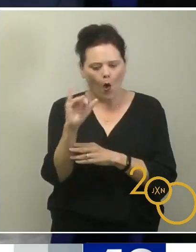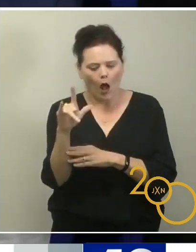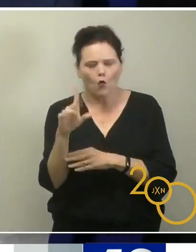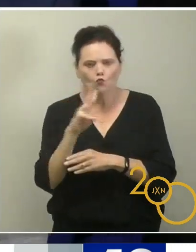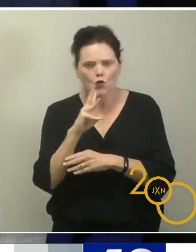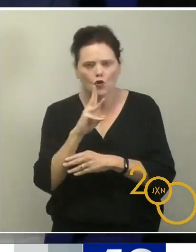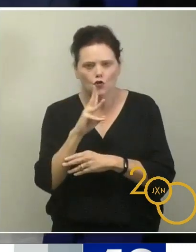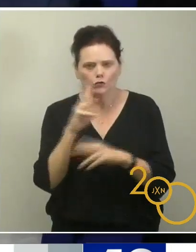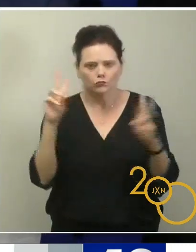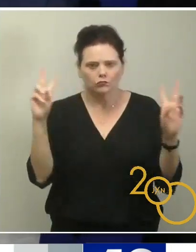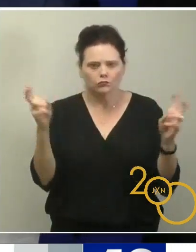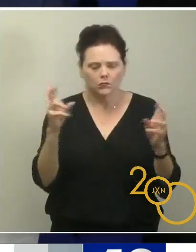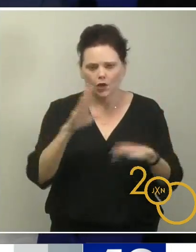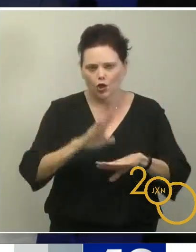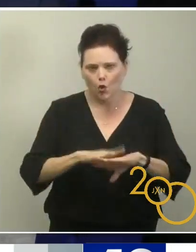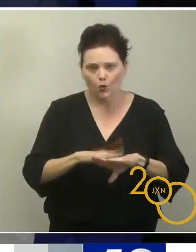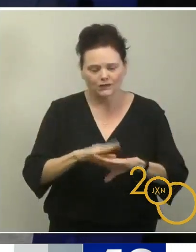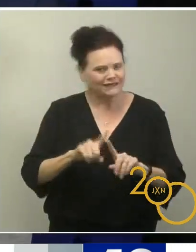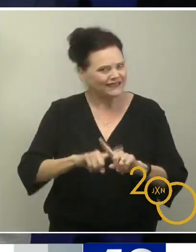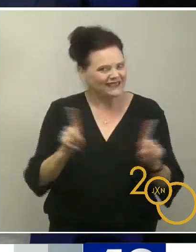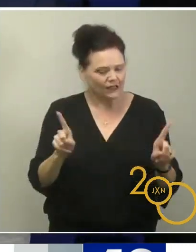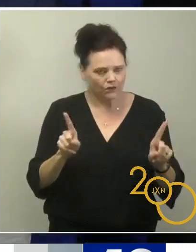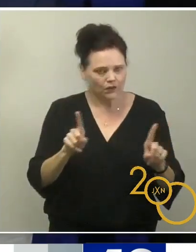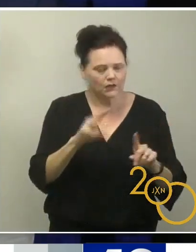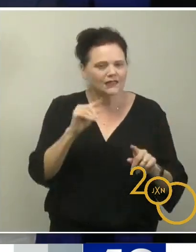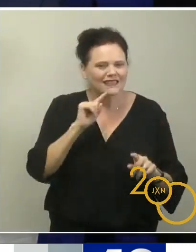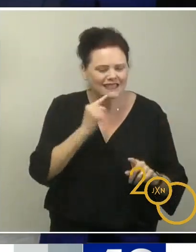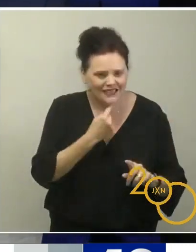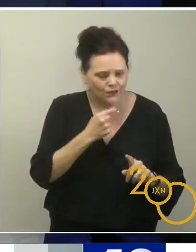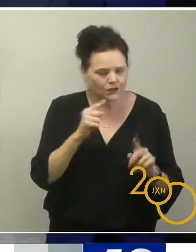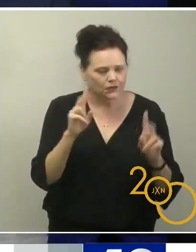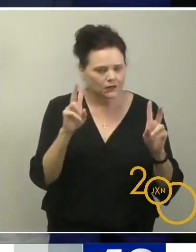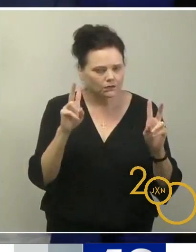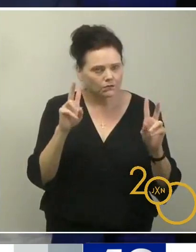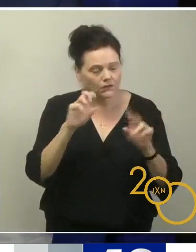ORDER. THIS IS A VERY DIFFERENT SITUATION FROM A BOIL WATER NOTICE.